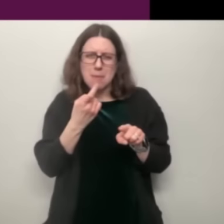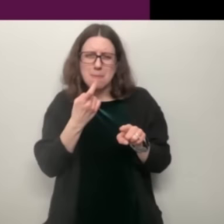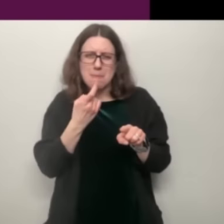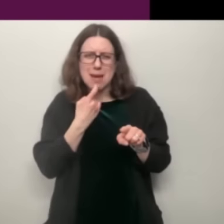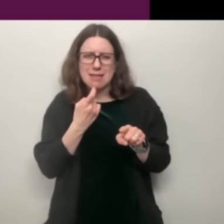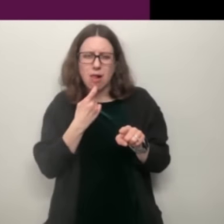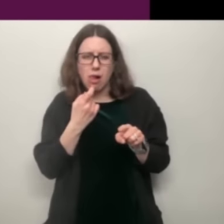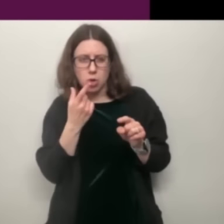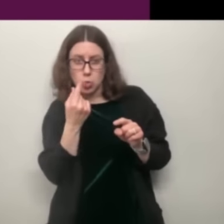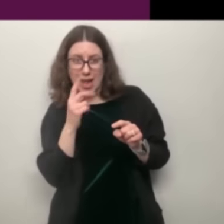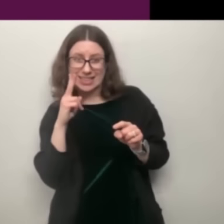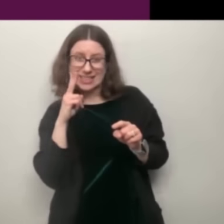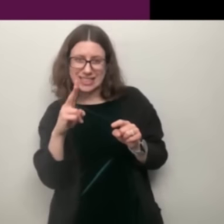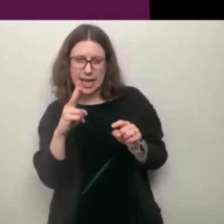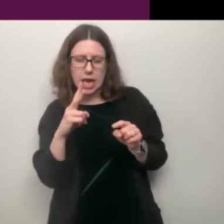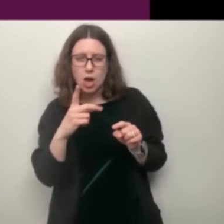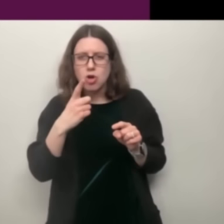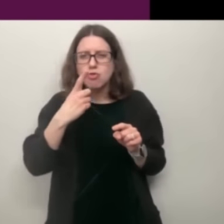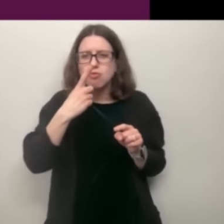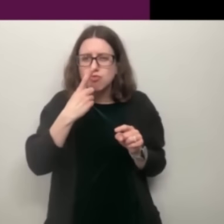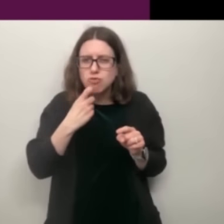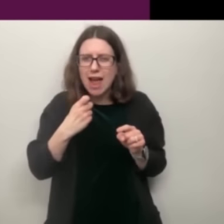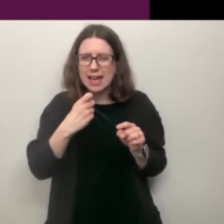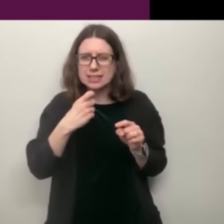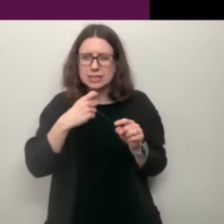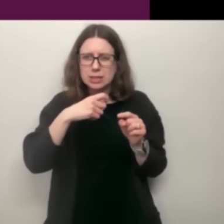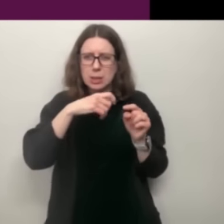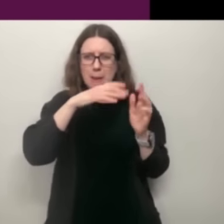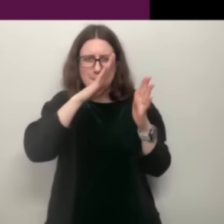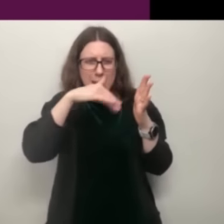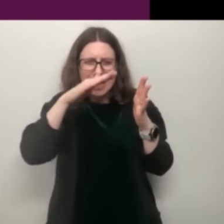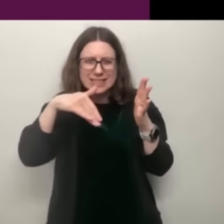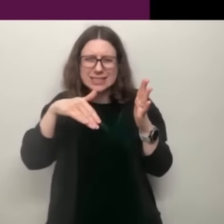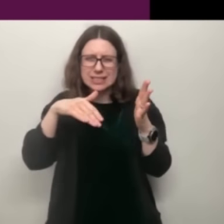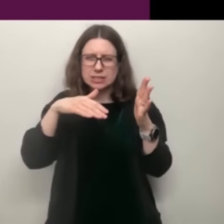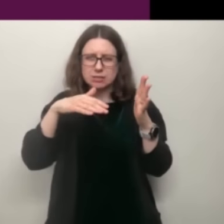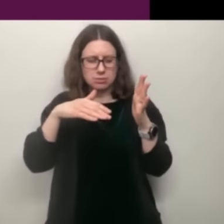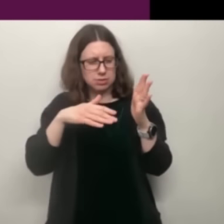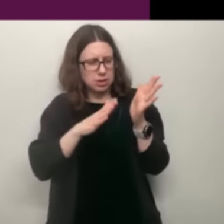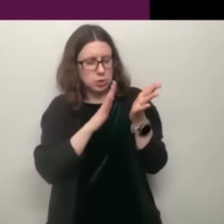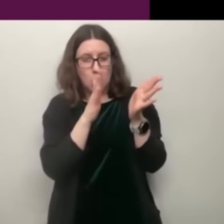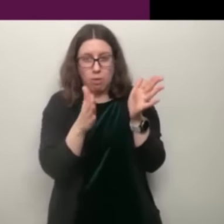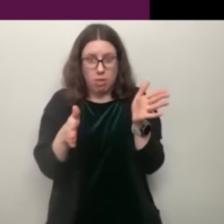And you can see it comes in layers rather like the layers of multicolored sand you might get from the isle of white.